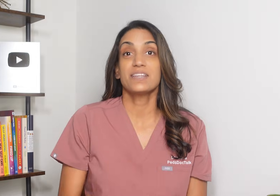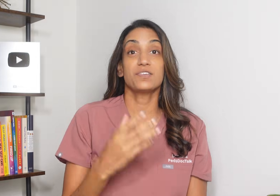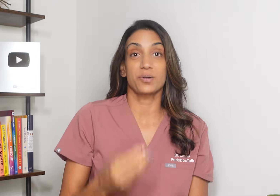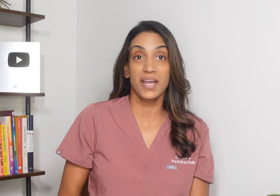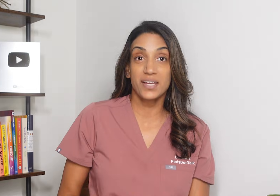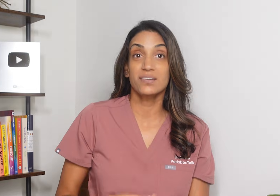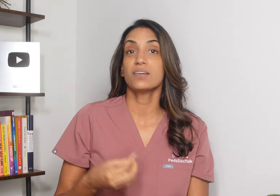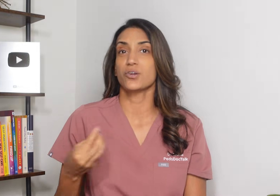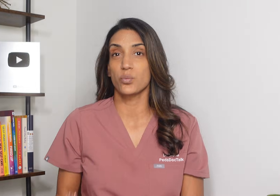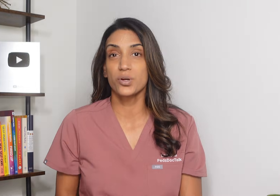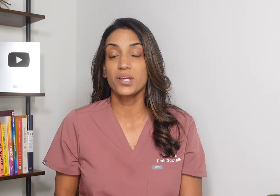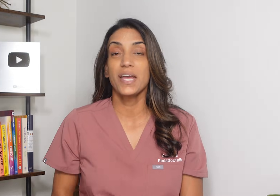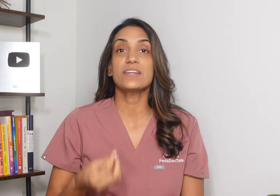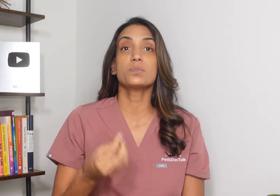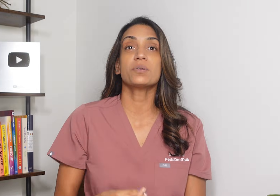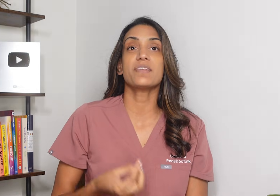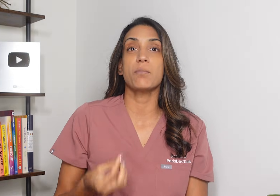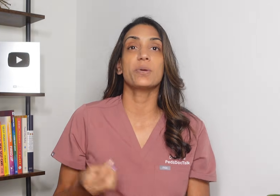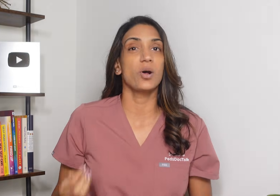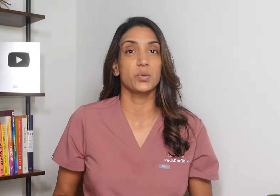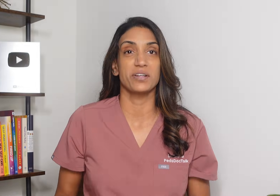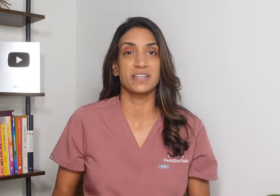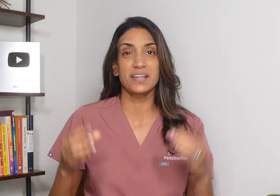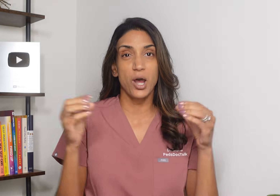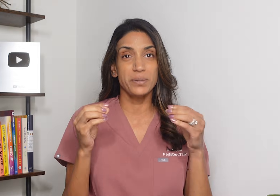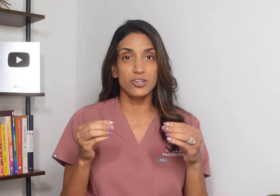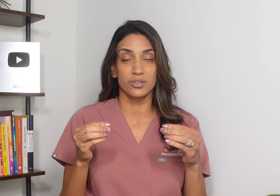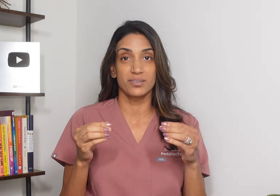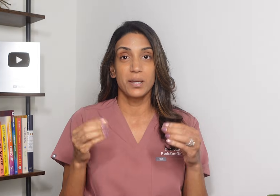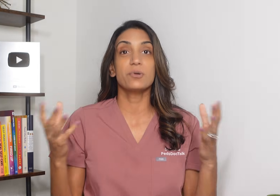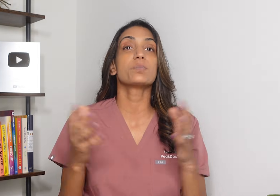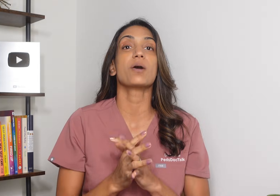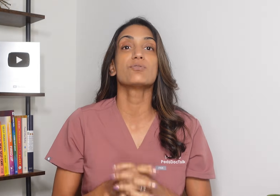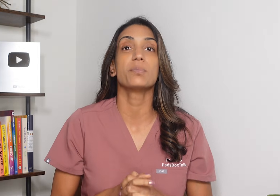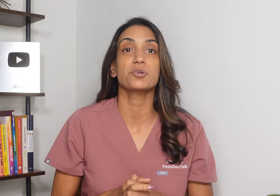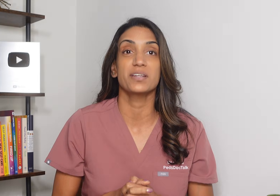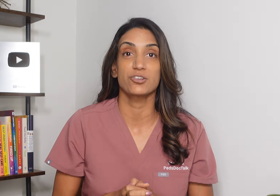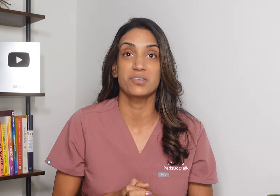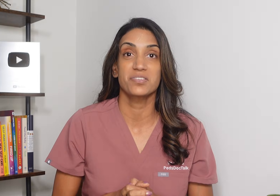They see your hand, hear the word, and experience that moment all at once. And that combination, those powerful memory connections.